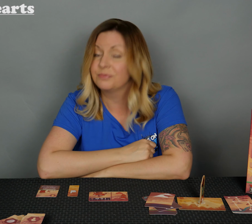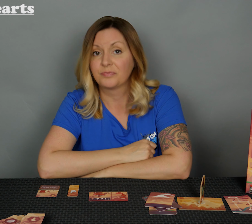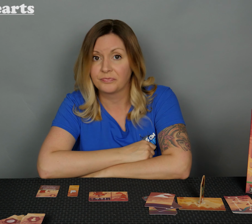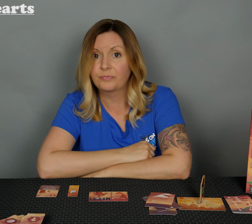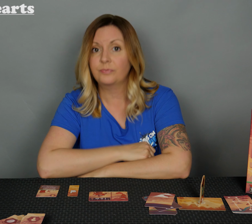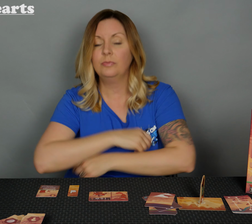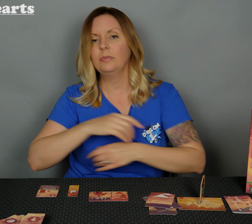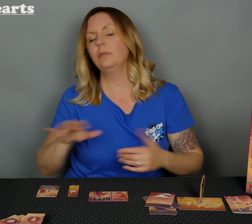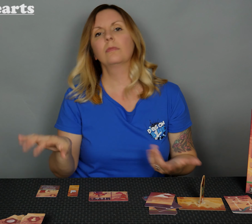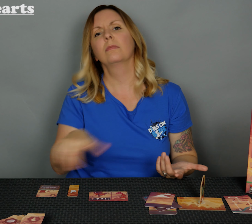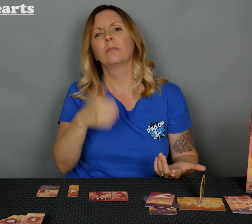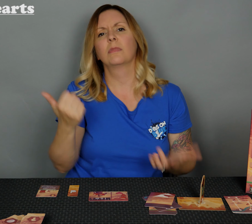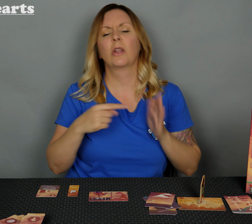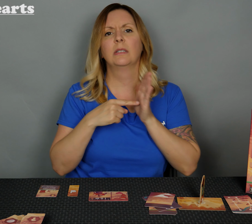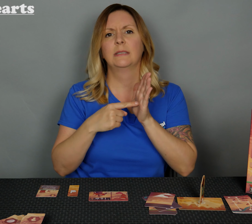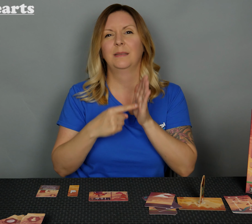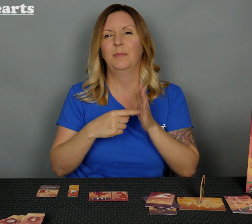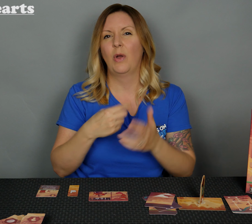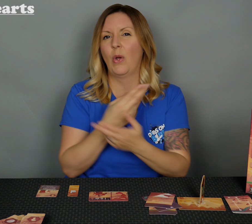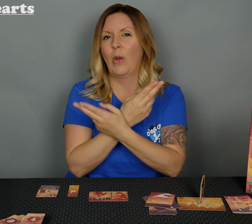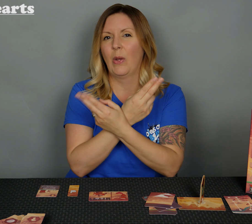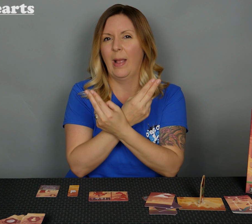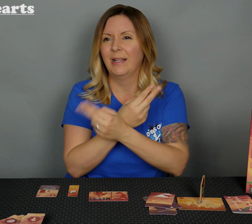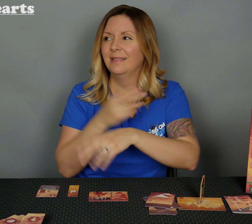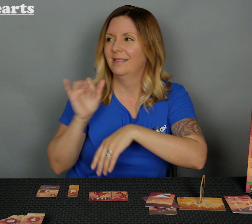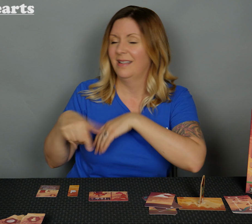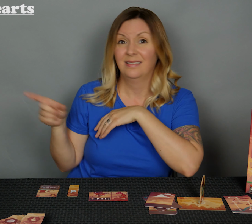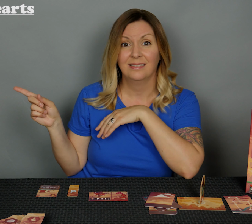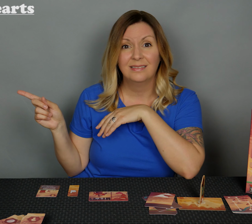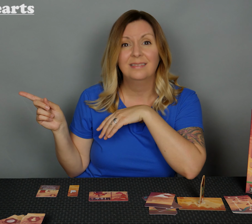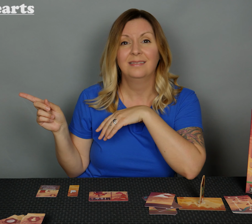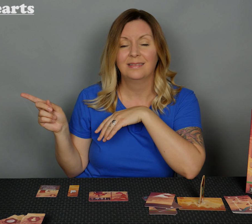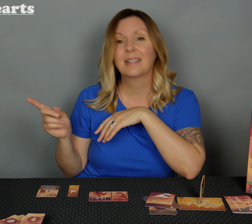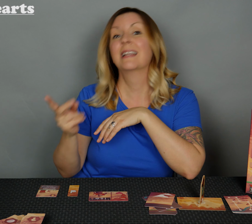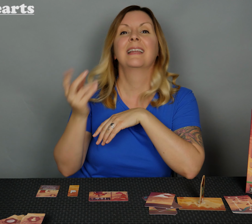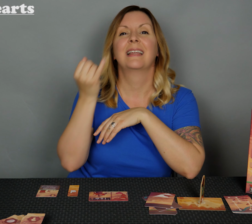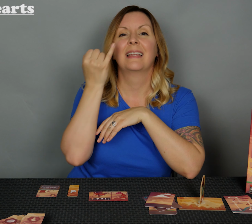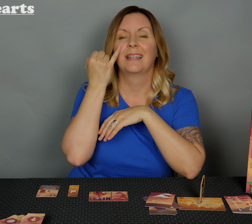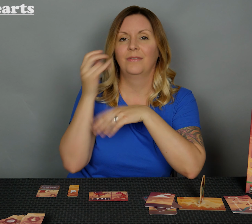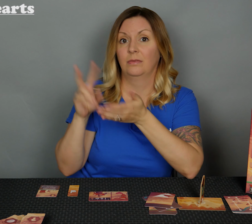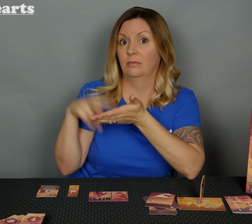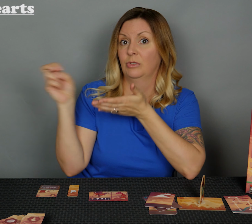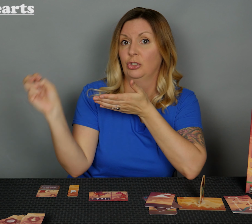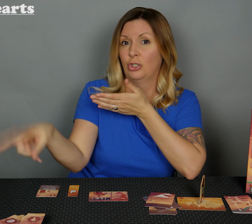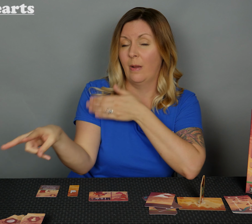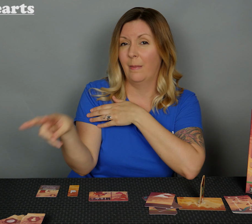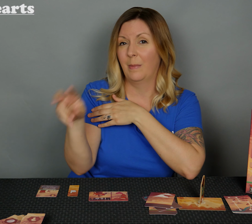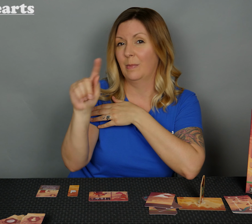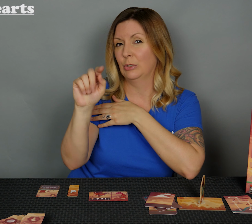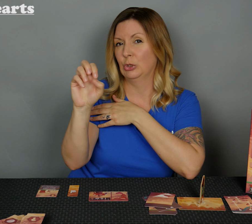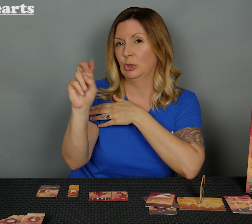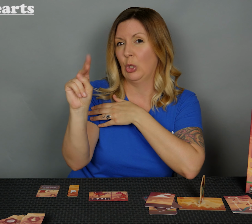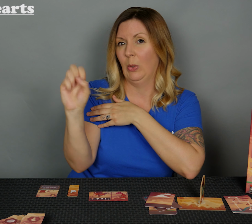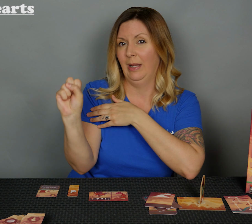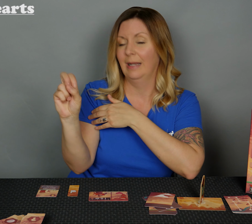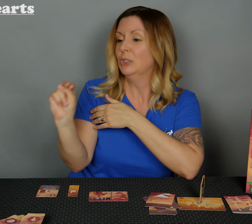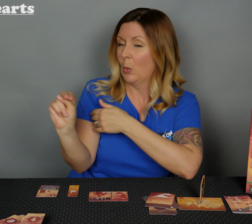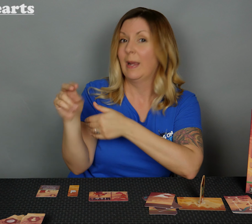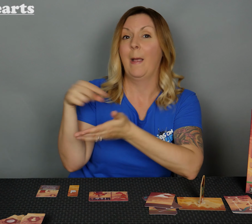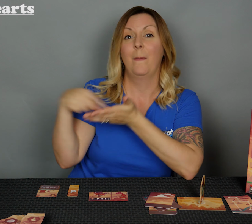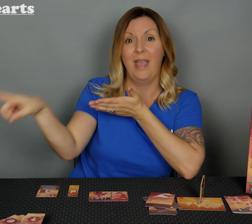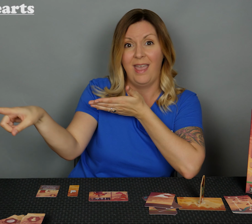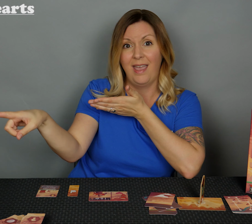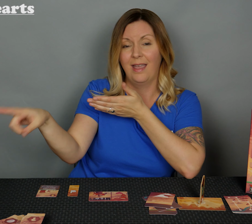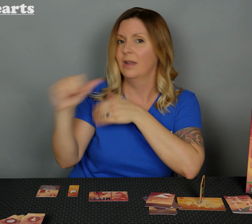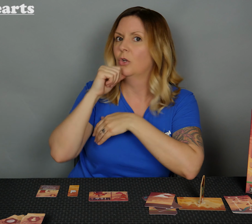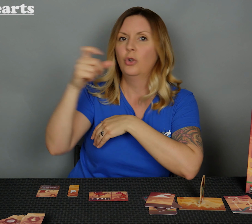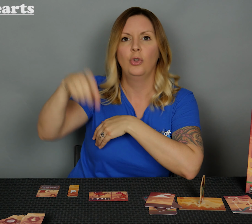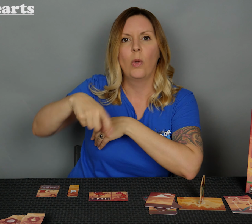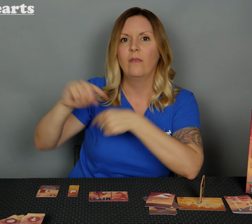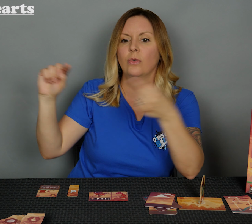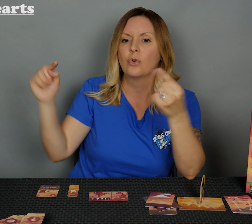In this example, the rabbit, if you paid a jump token, you wouldn’t get hurt.